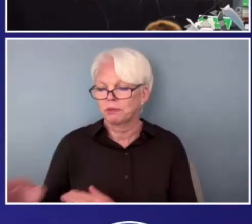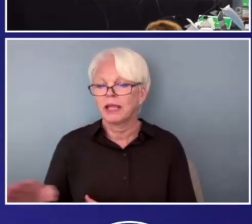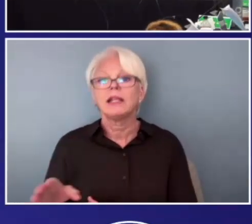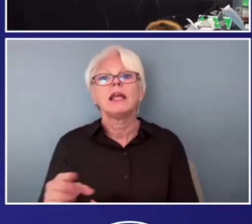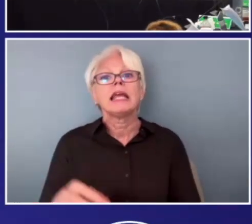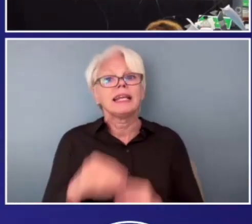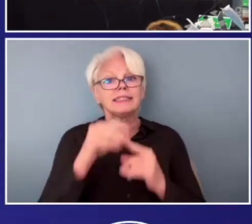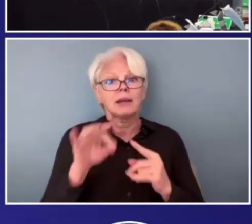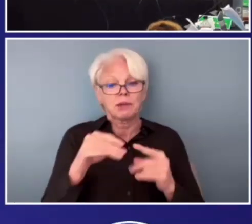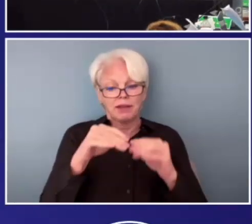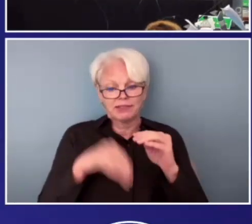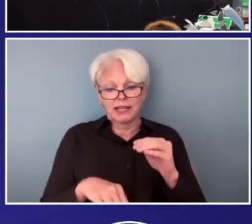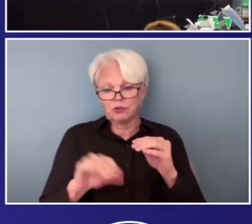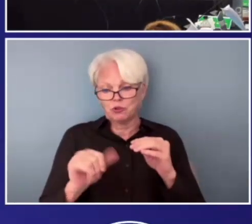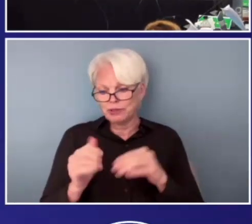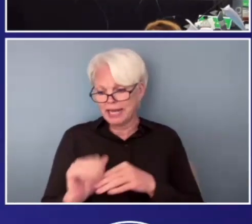the borrower's monthly payment is $10.